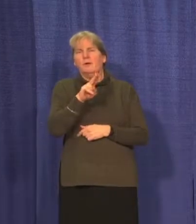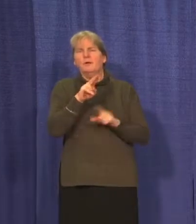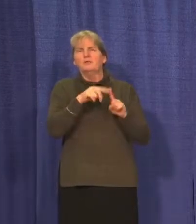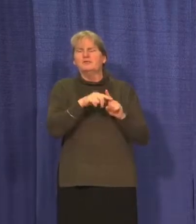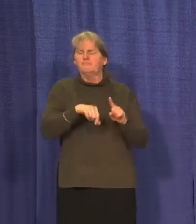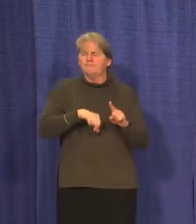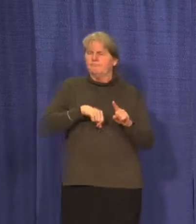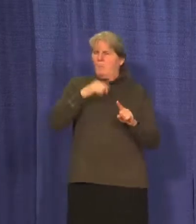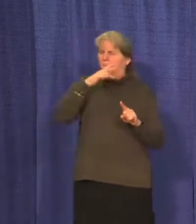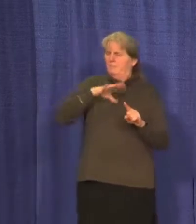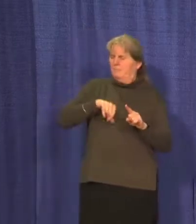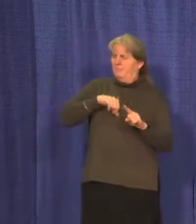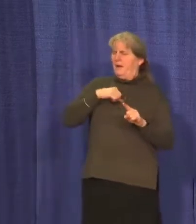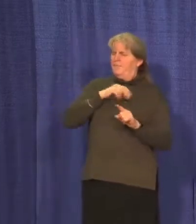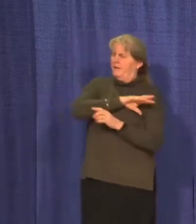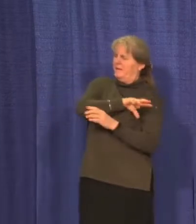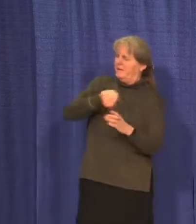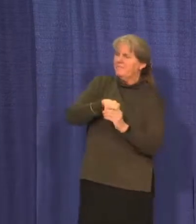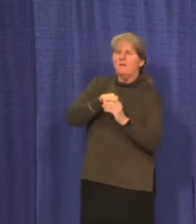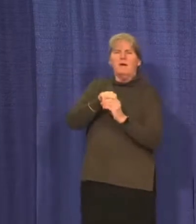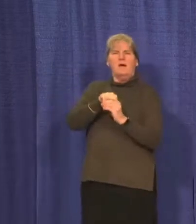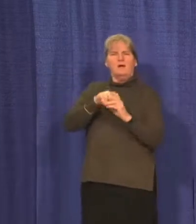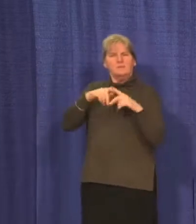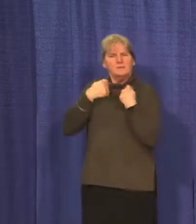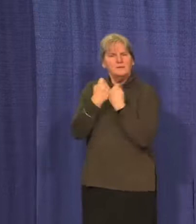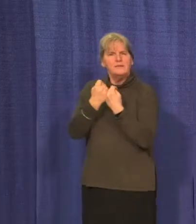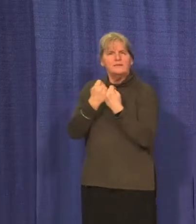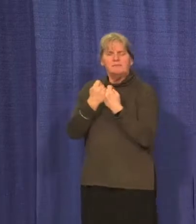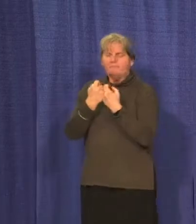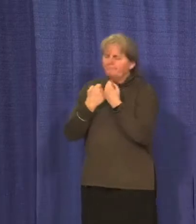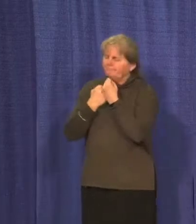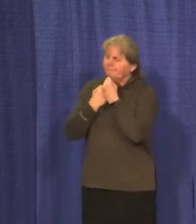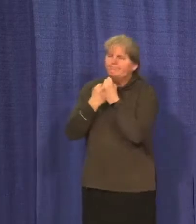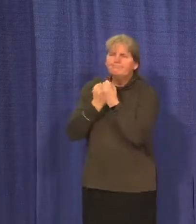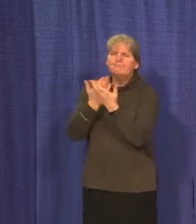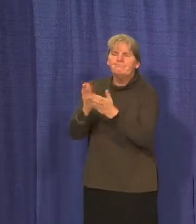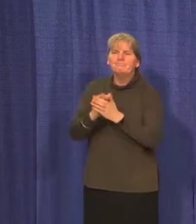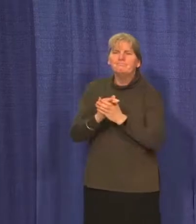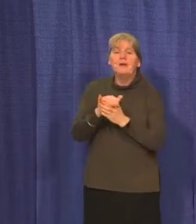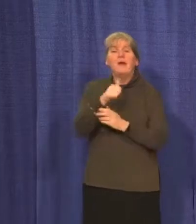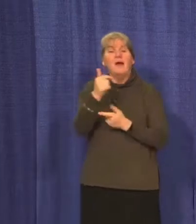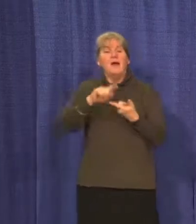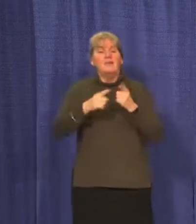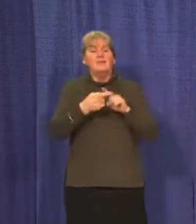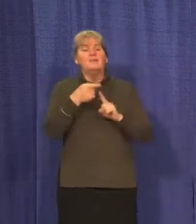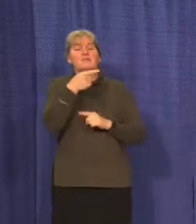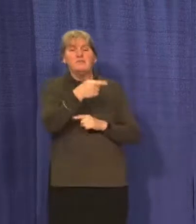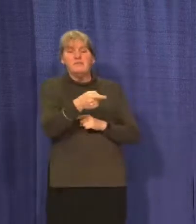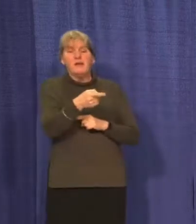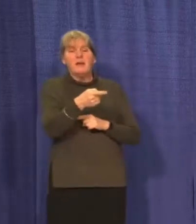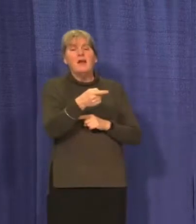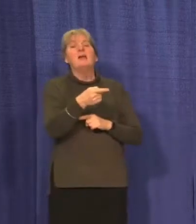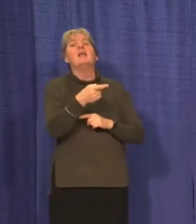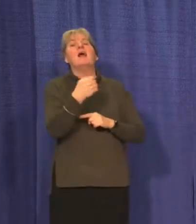proud to be part of the fight against COVID-19 in Yukon. Another had a close friend with COVID-19 who had been on a